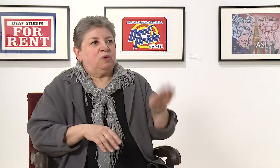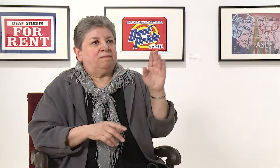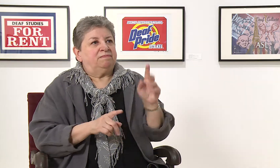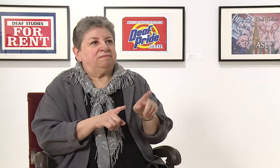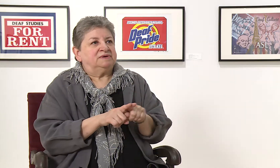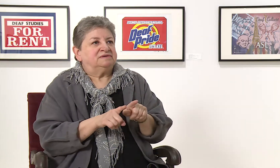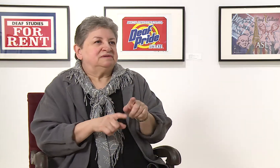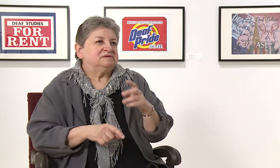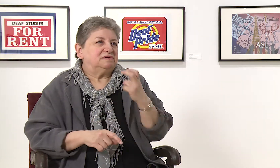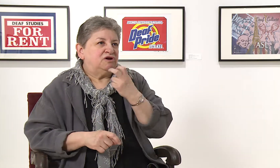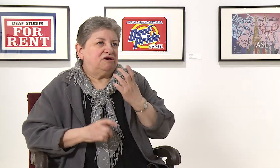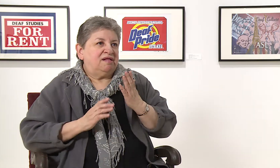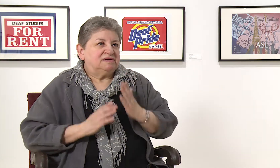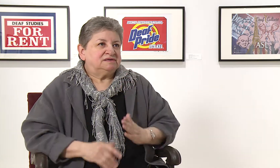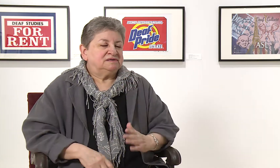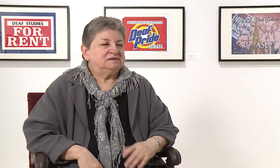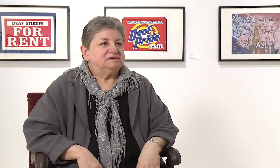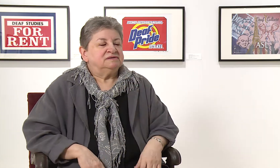so I grew up as an oralist.